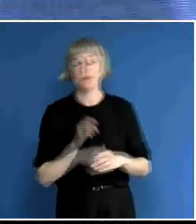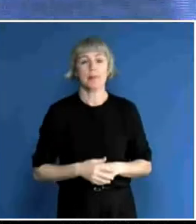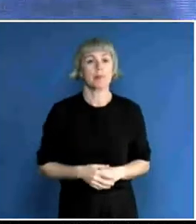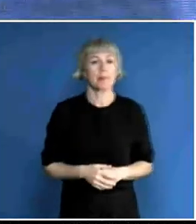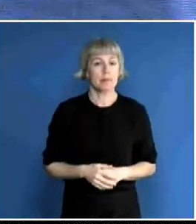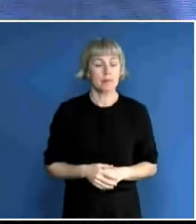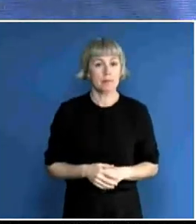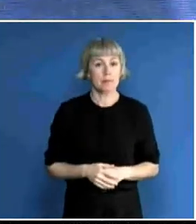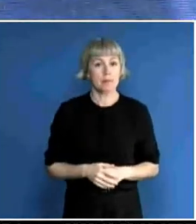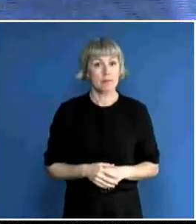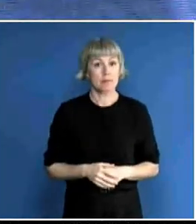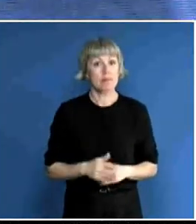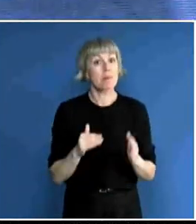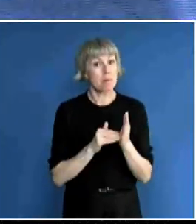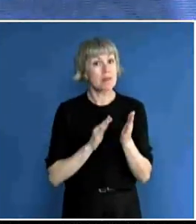affected by what occurred while she was at BusyBeans.